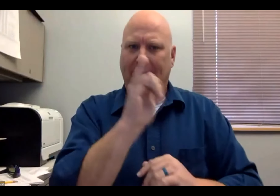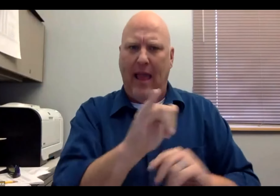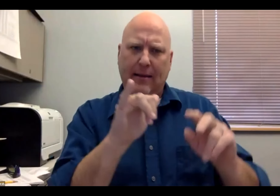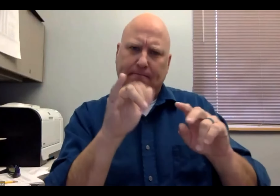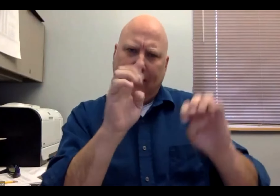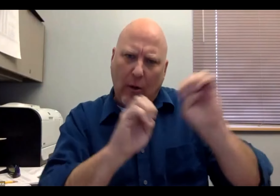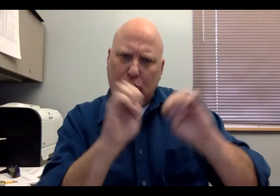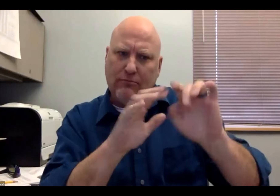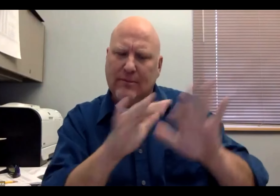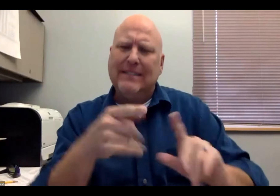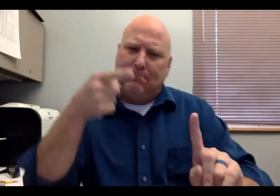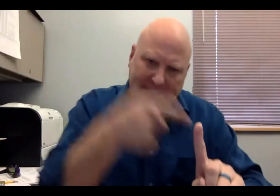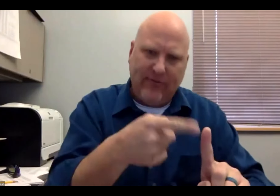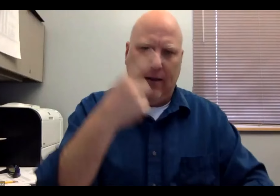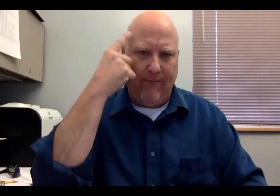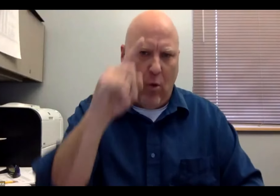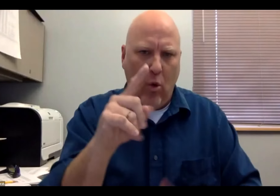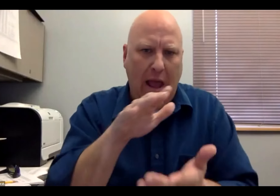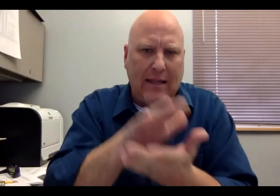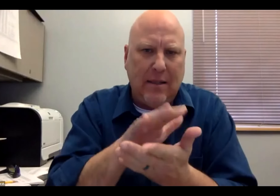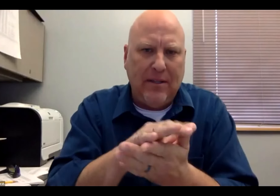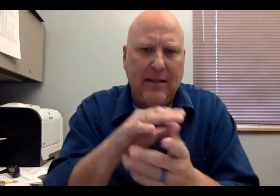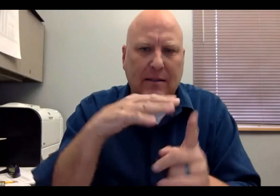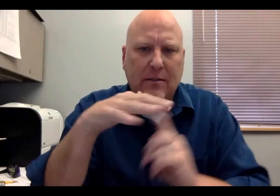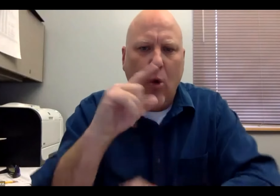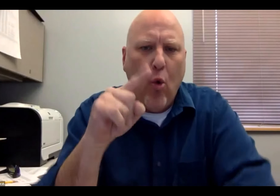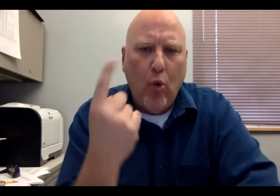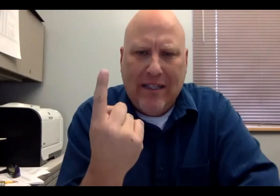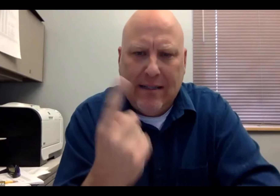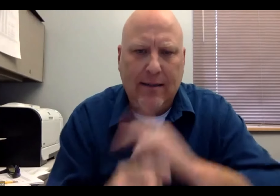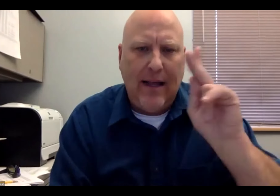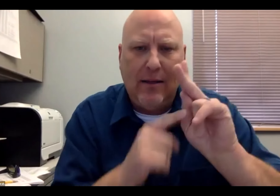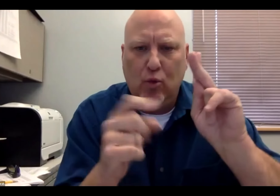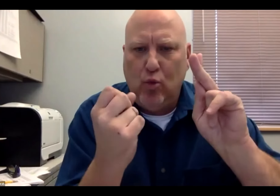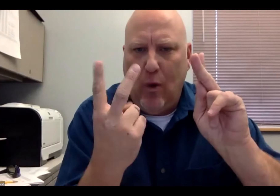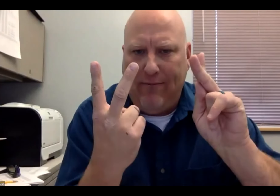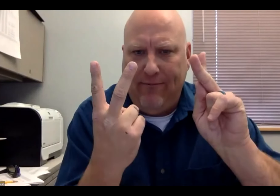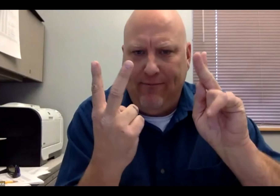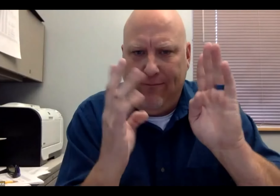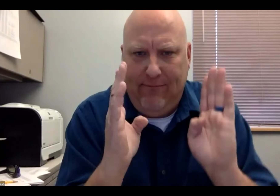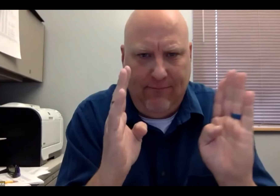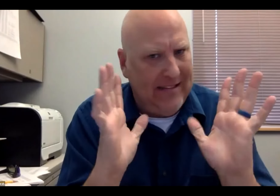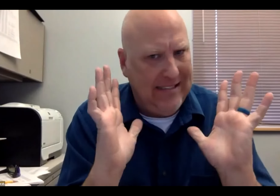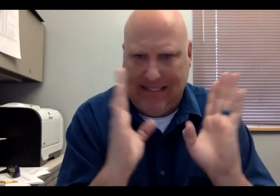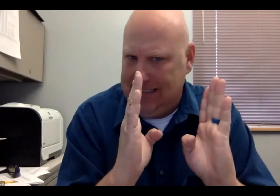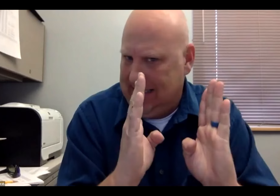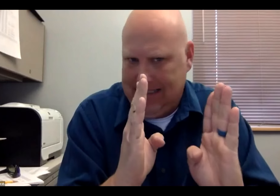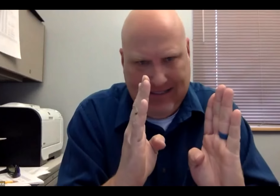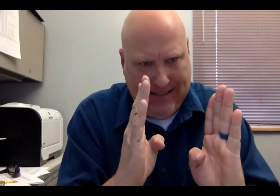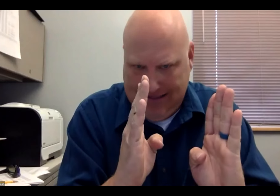But that was specifically developed and for academic setting only. K through 12. That's